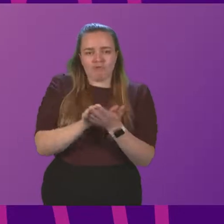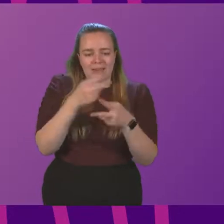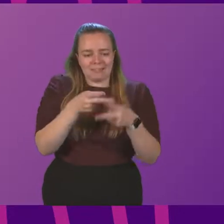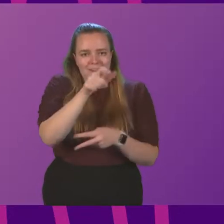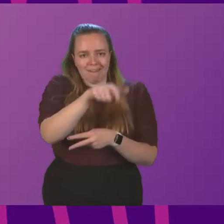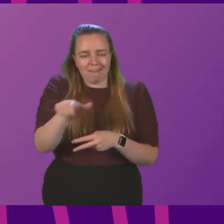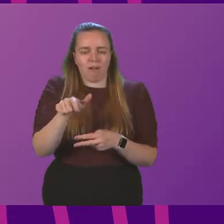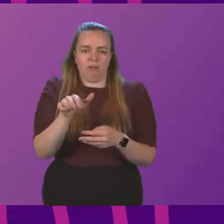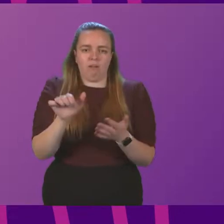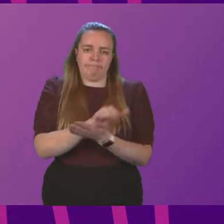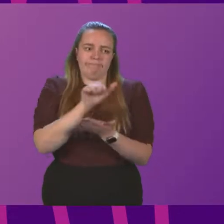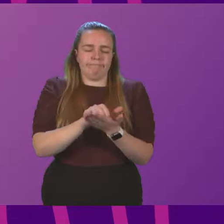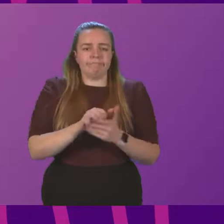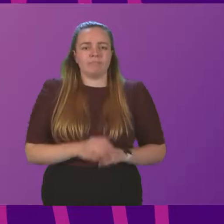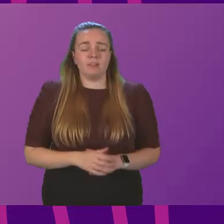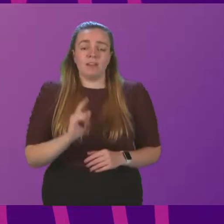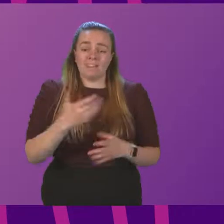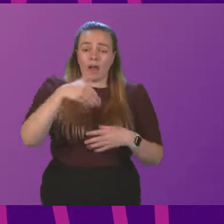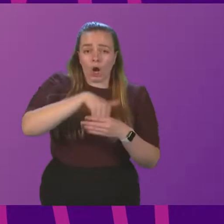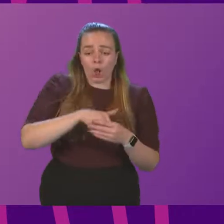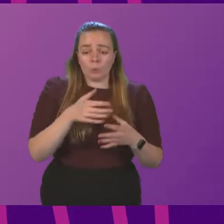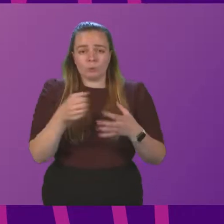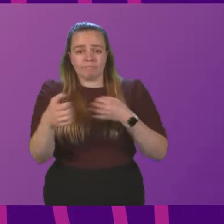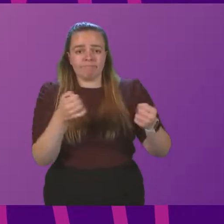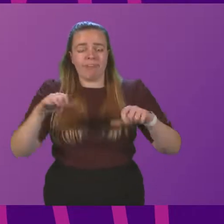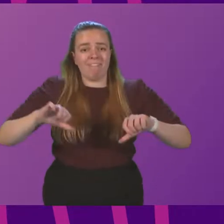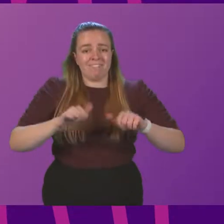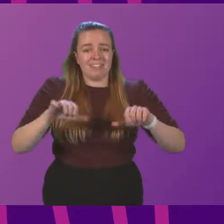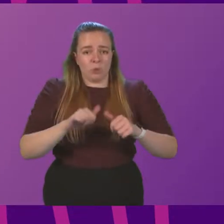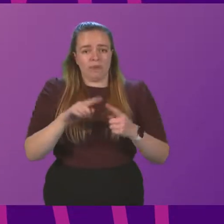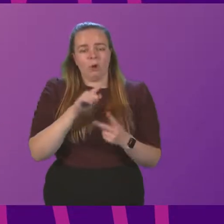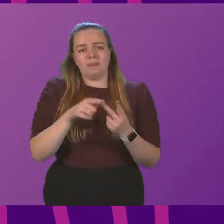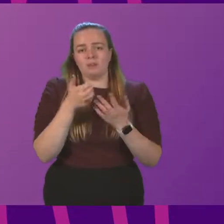as possible. That includes the deployment of physiotherapists and occupational therapists at